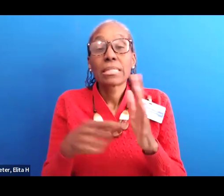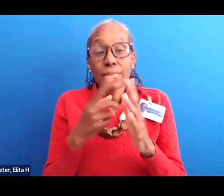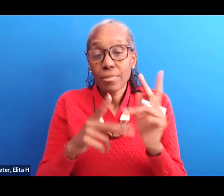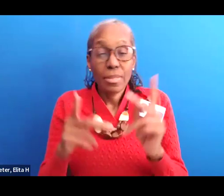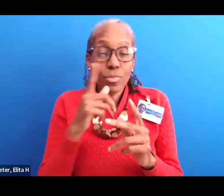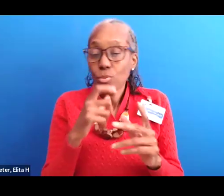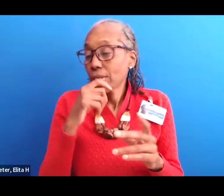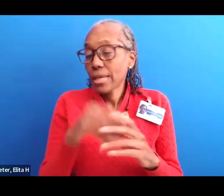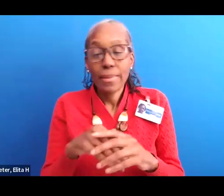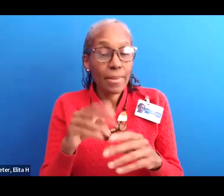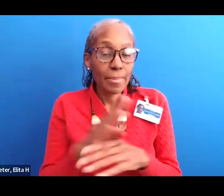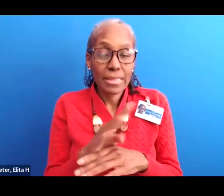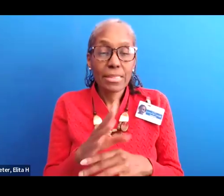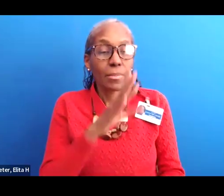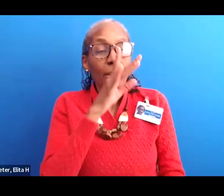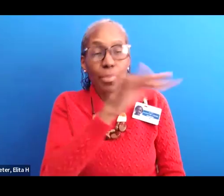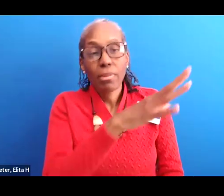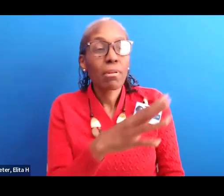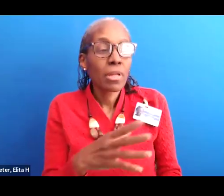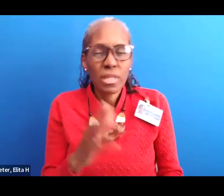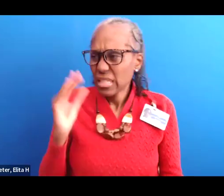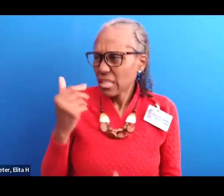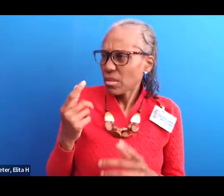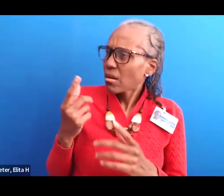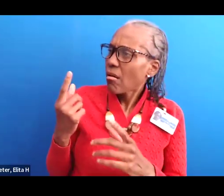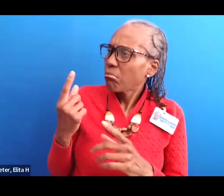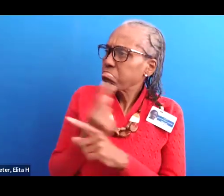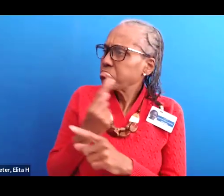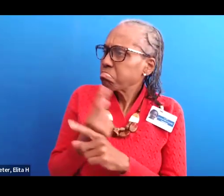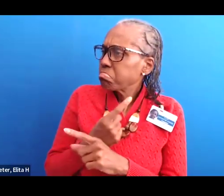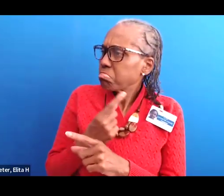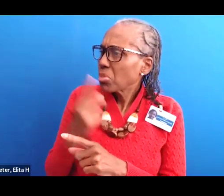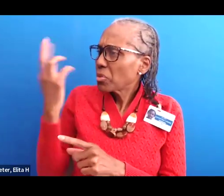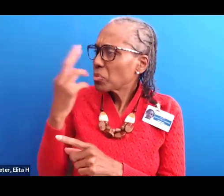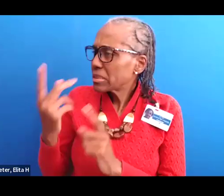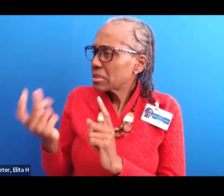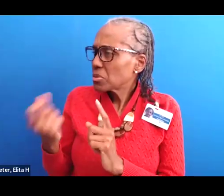are not in the business might say something that seems like a legitimate reason for something, but they'll